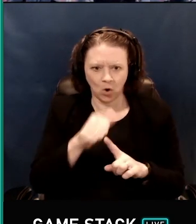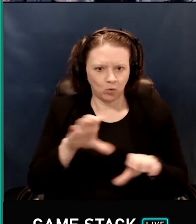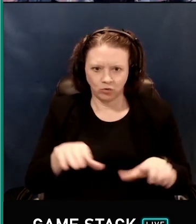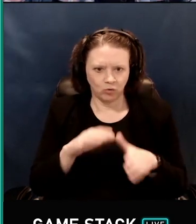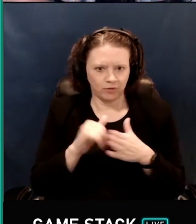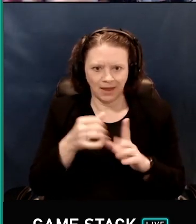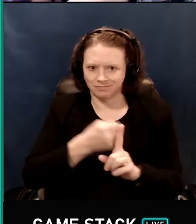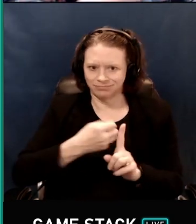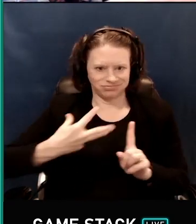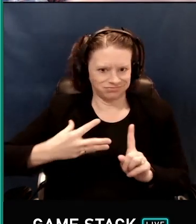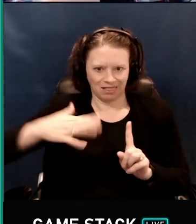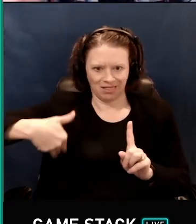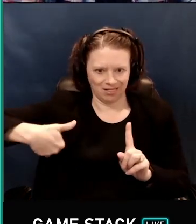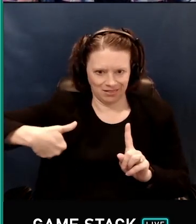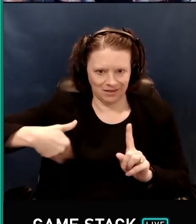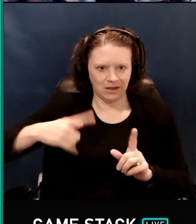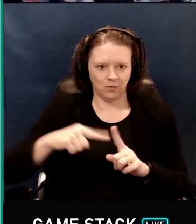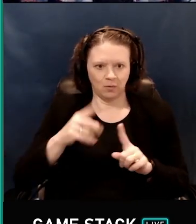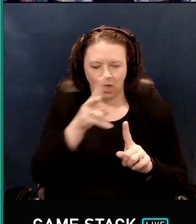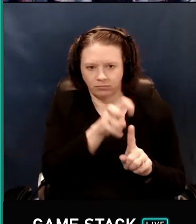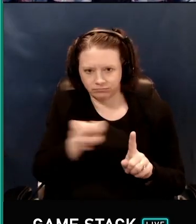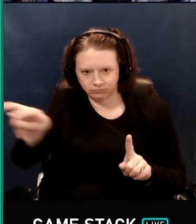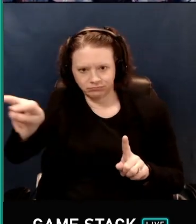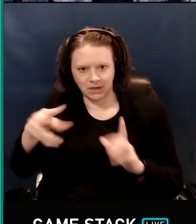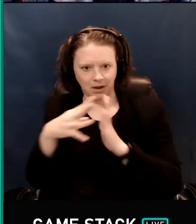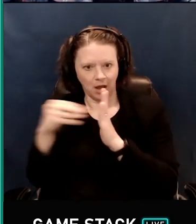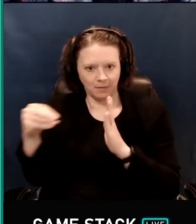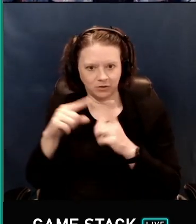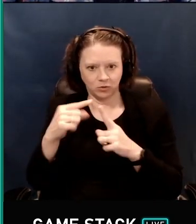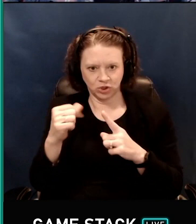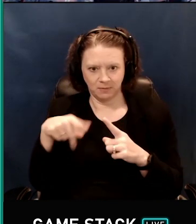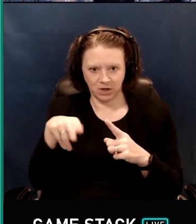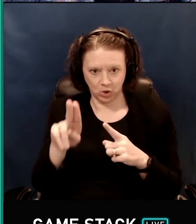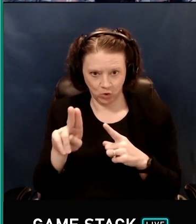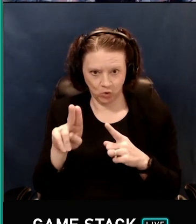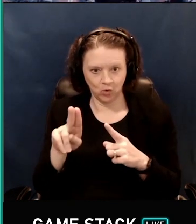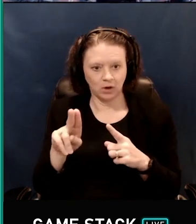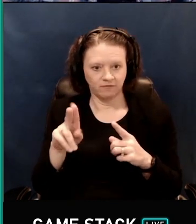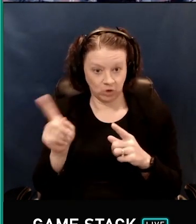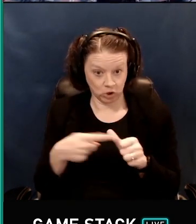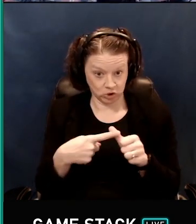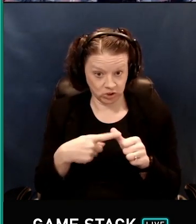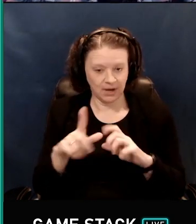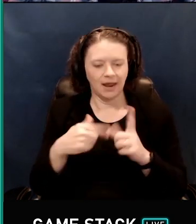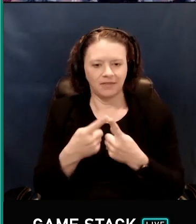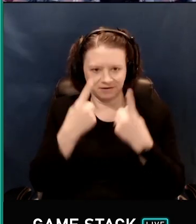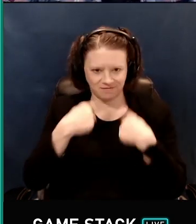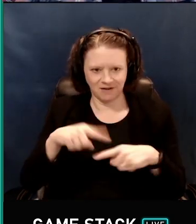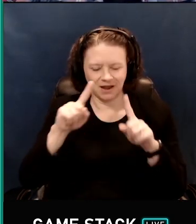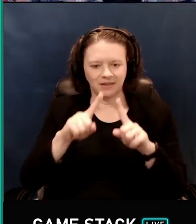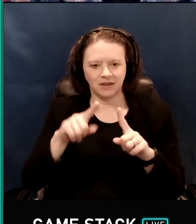So you do copy system, copy to GPU, and only then are you going to do the decompression.